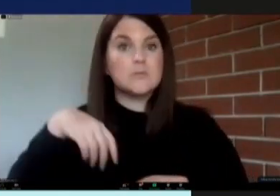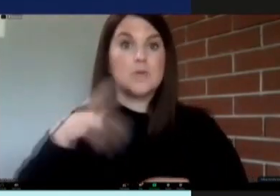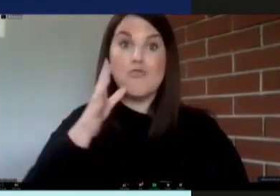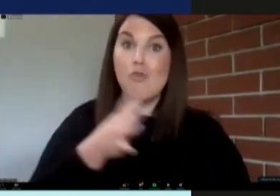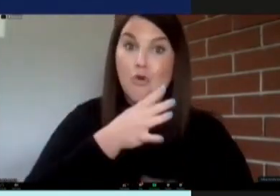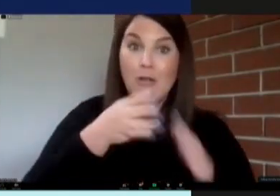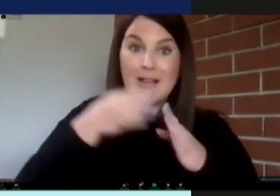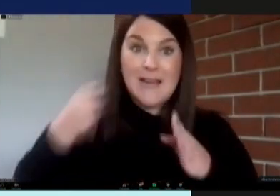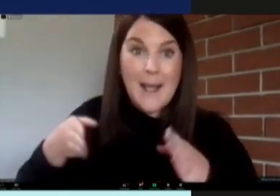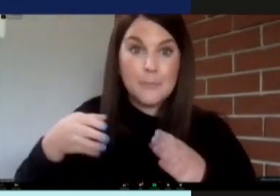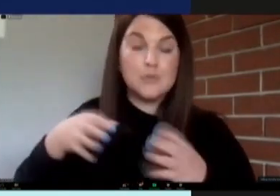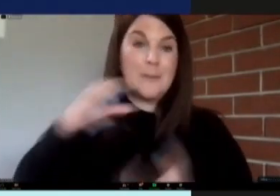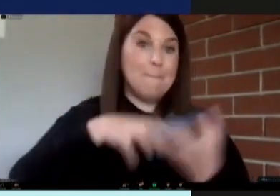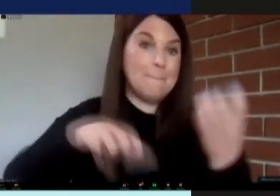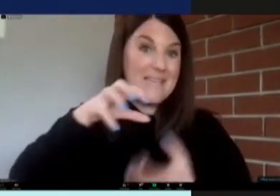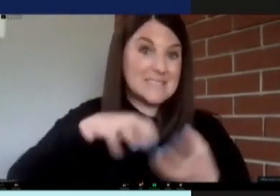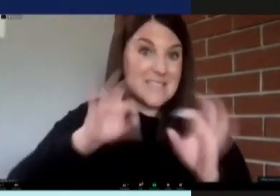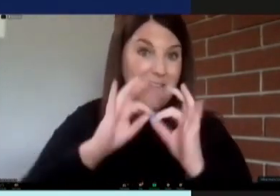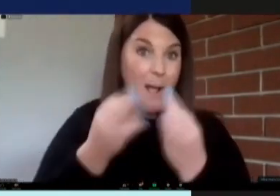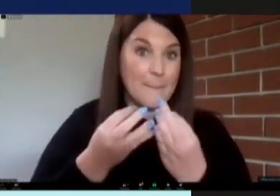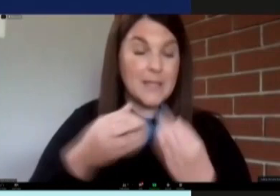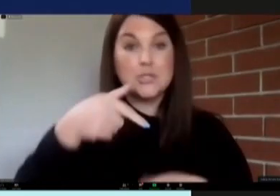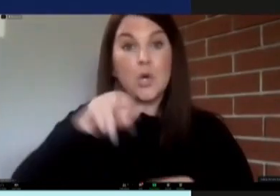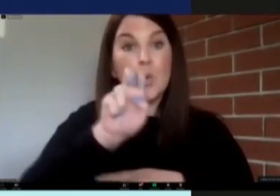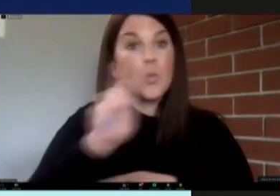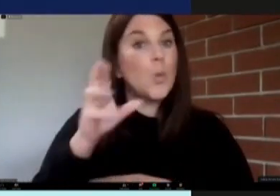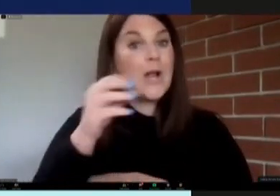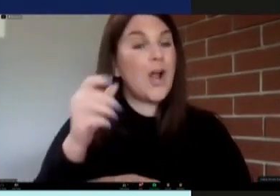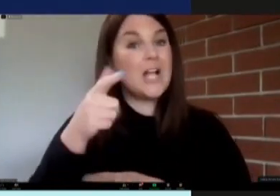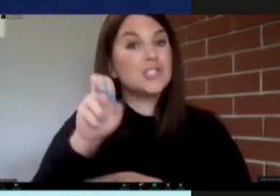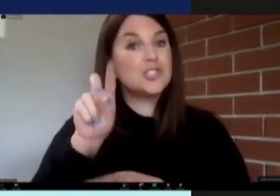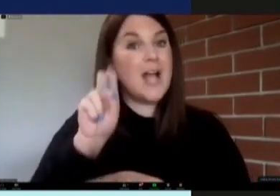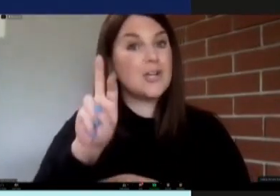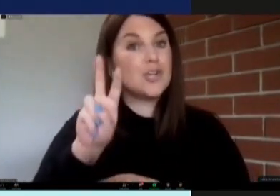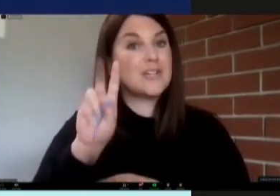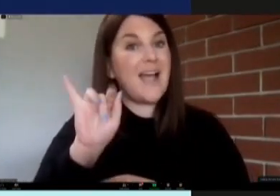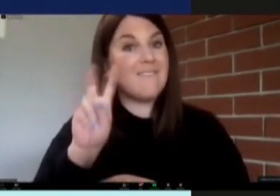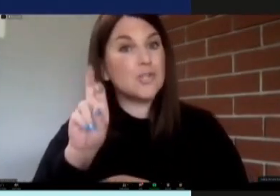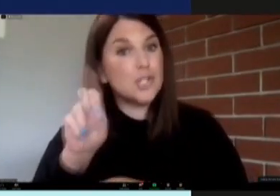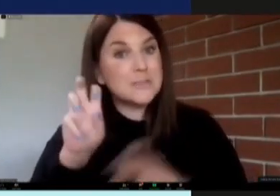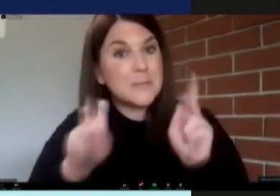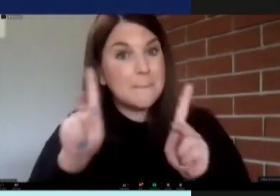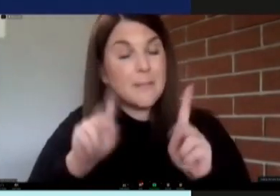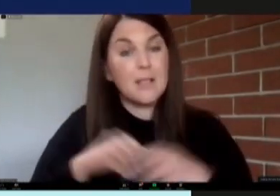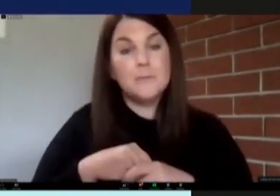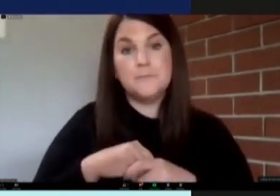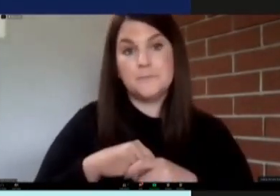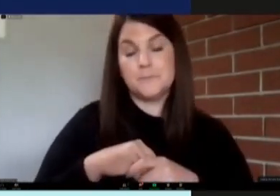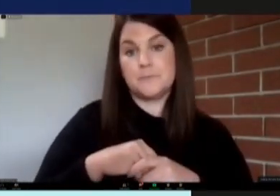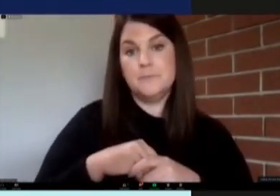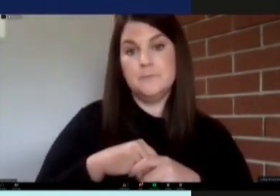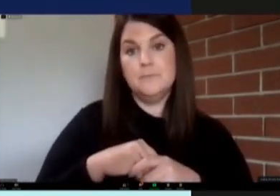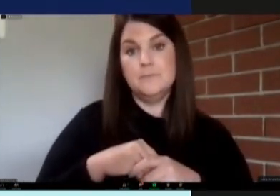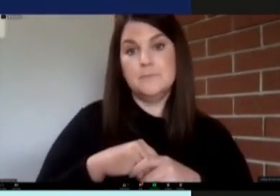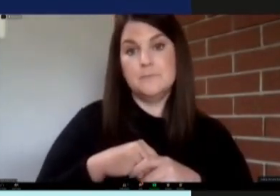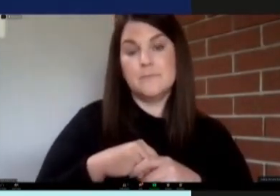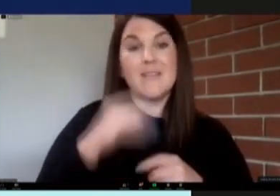mixed status families, queer and gender diverse people, people of color, indigenous native people, those on the margins of the economy and others.